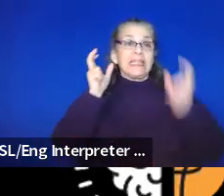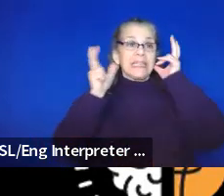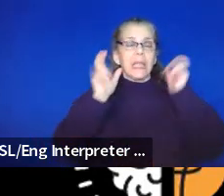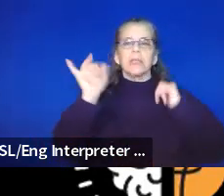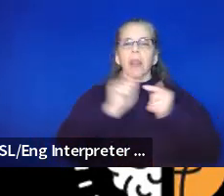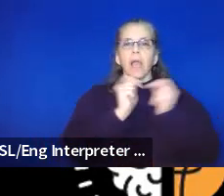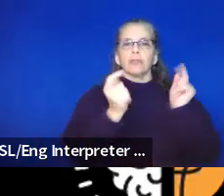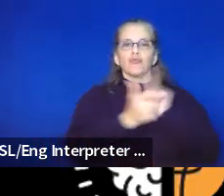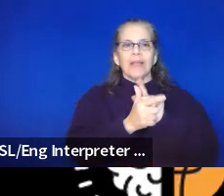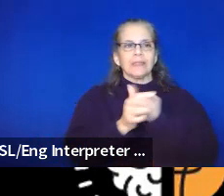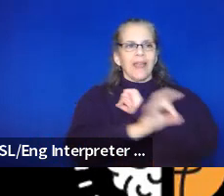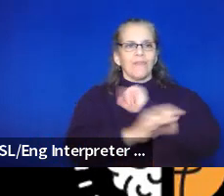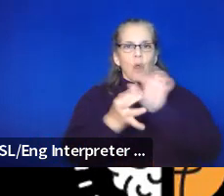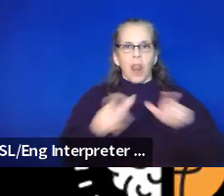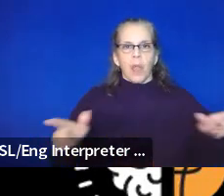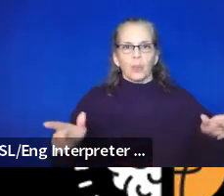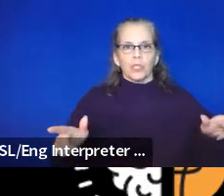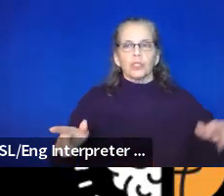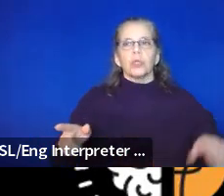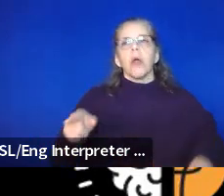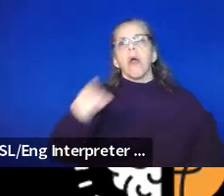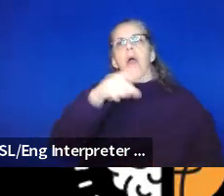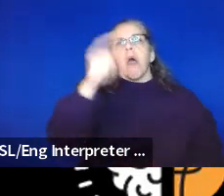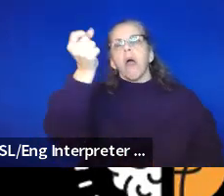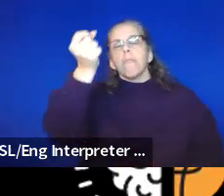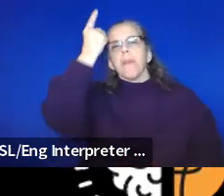exactly when I say that. I made it very visible that that is my issue